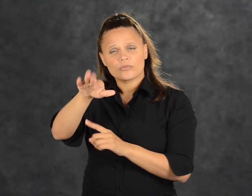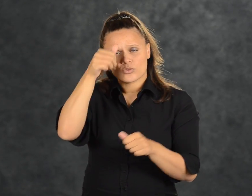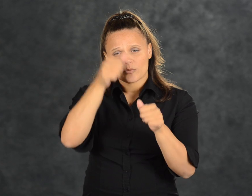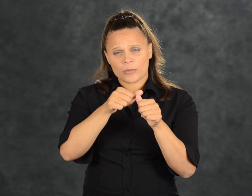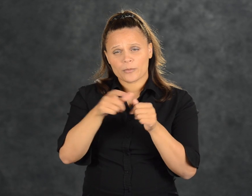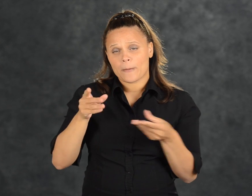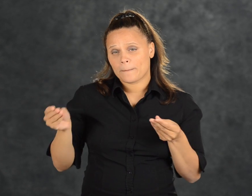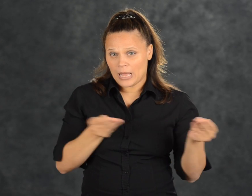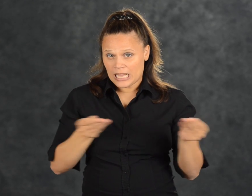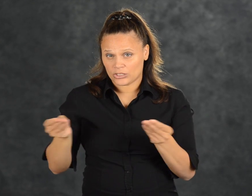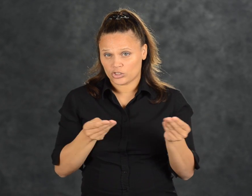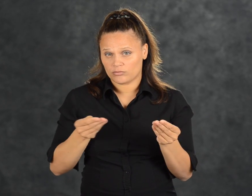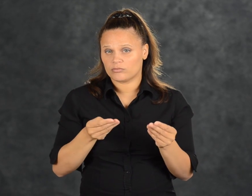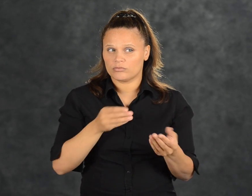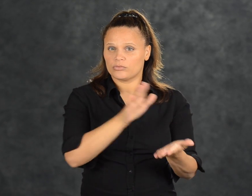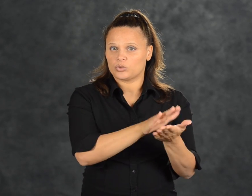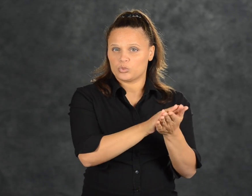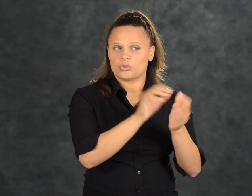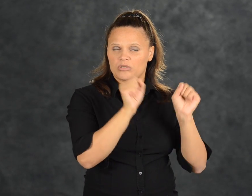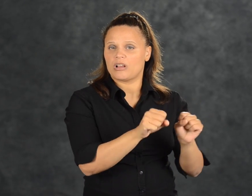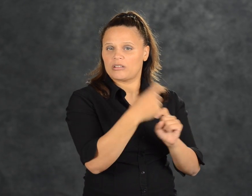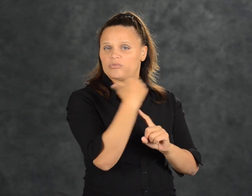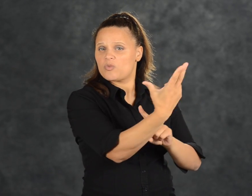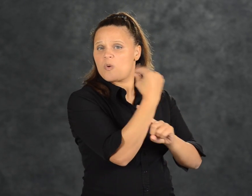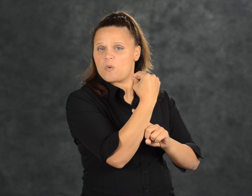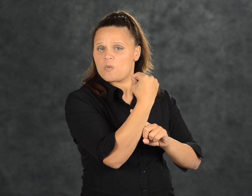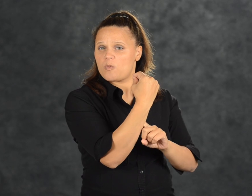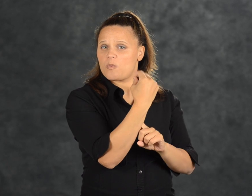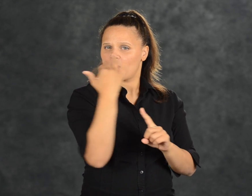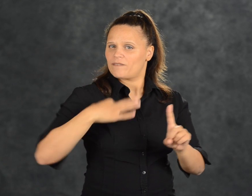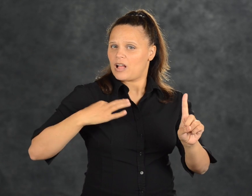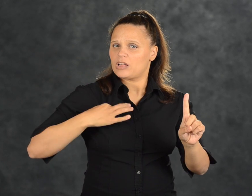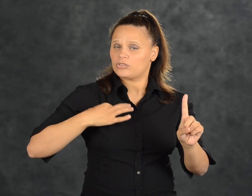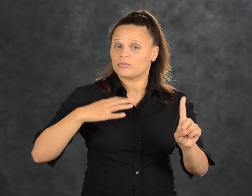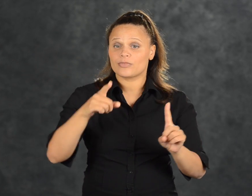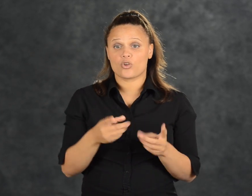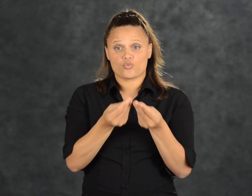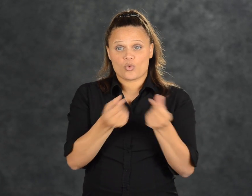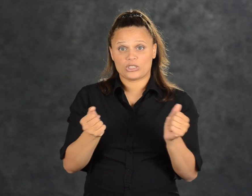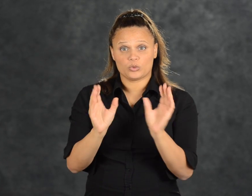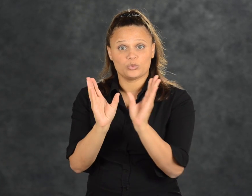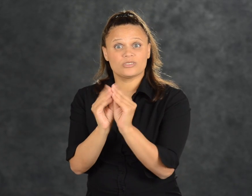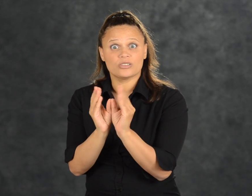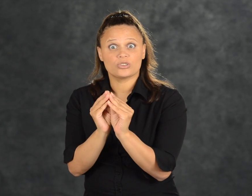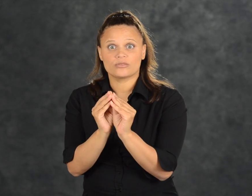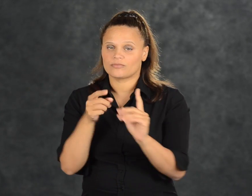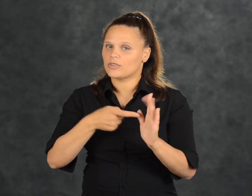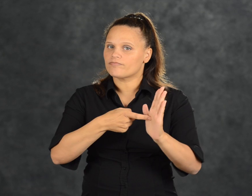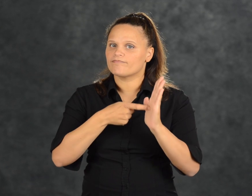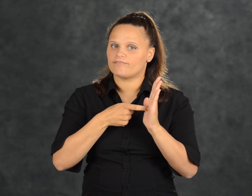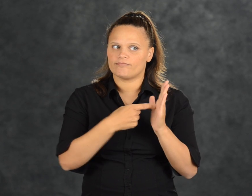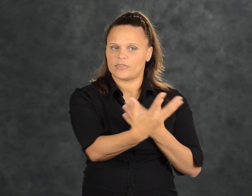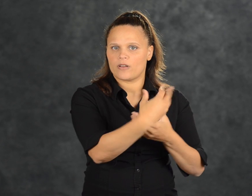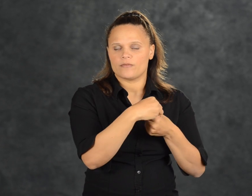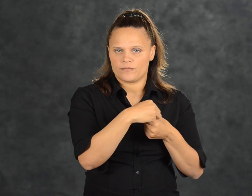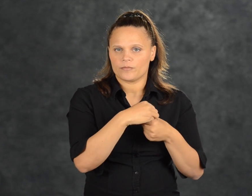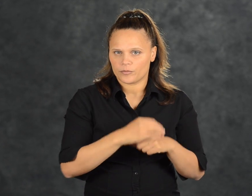Unlike mediation, the school must participate if you ask for it.